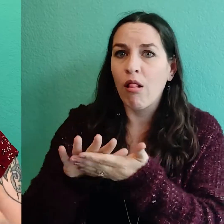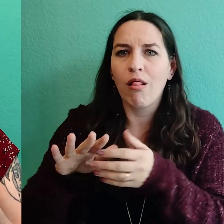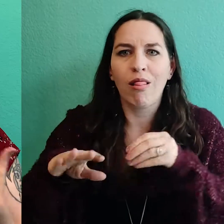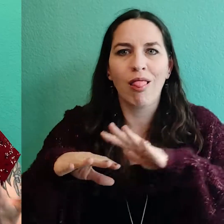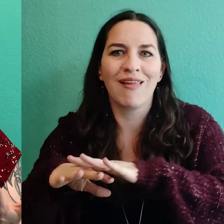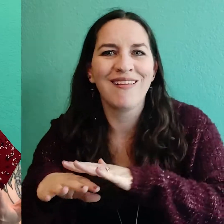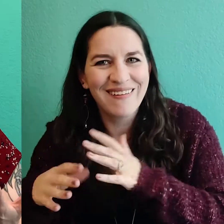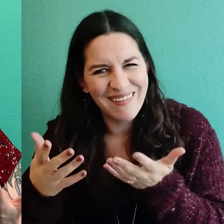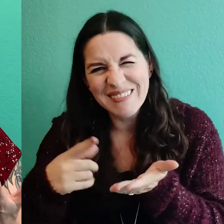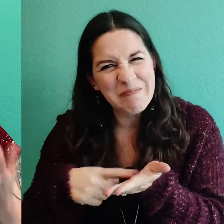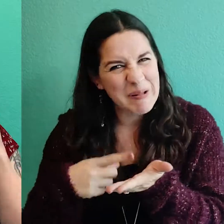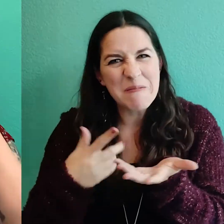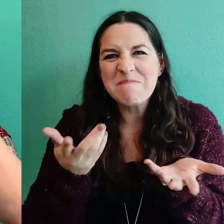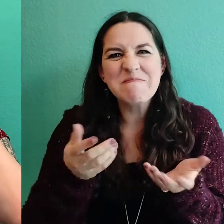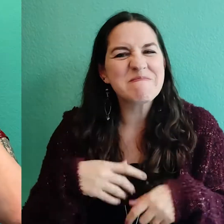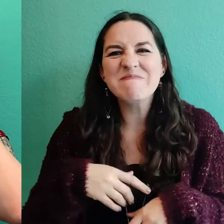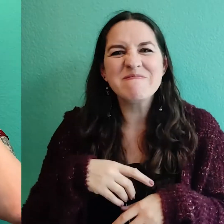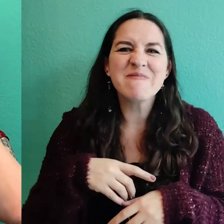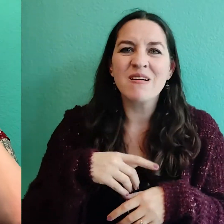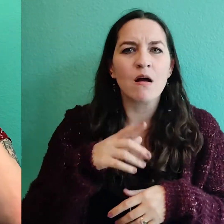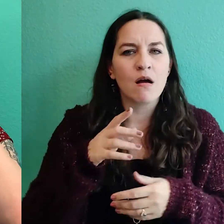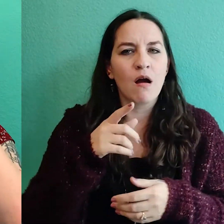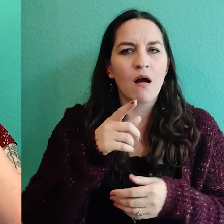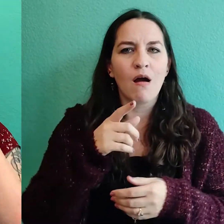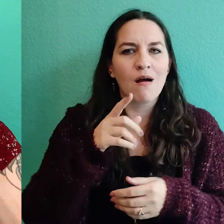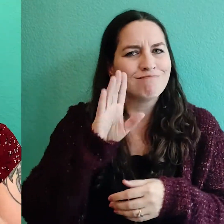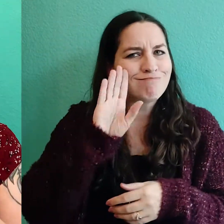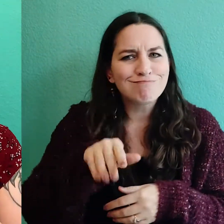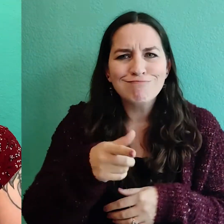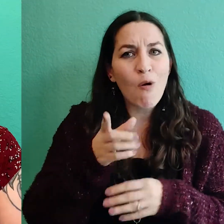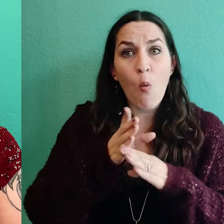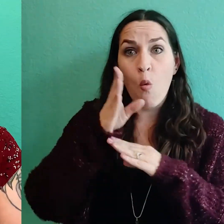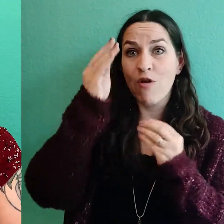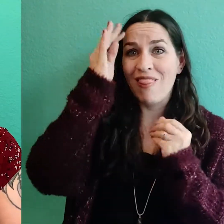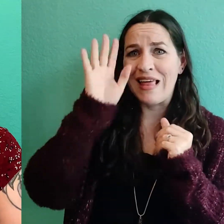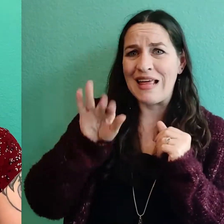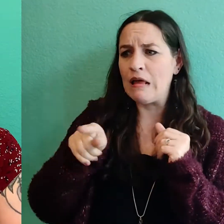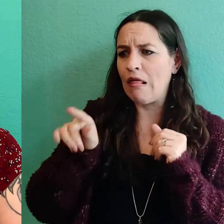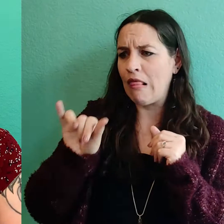of expressions, the overthinker brain says, "oh, I drew that star a little bit funny.